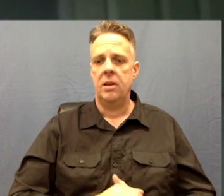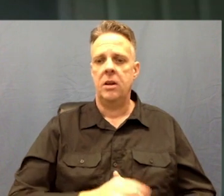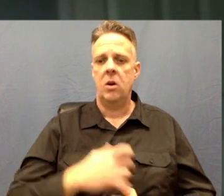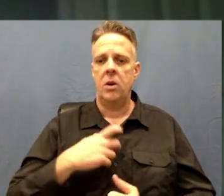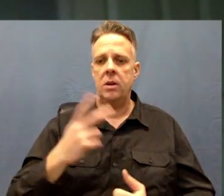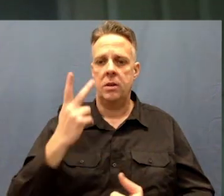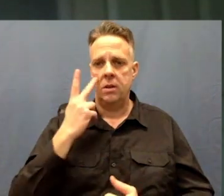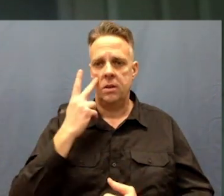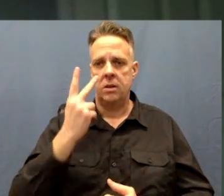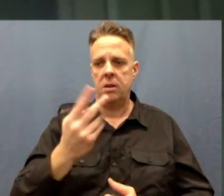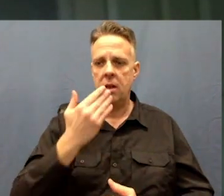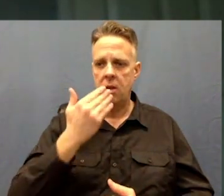YOU FOR THE INVITATION AND THANK YOU FOR LETTING ME BE BE HERE